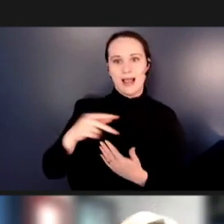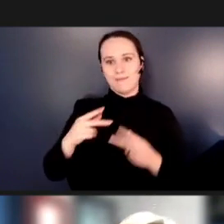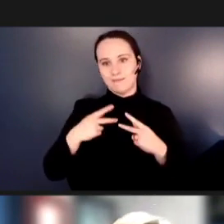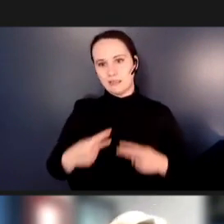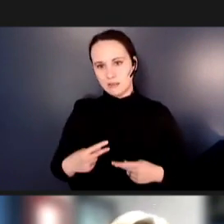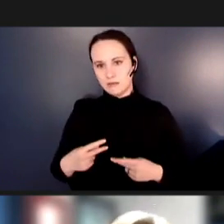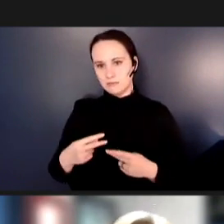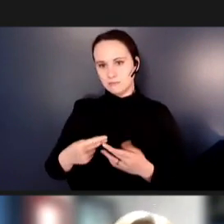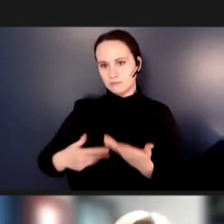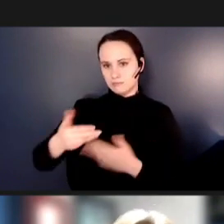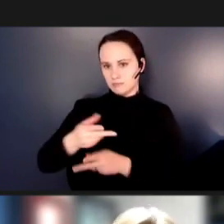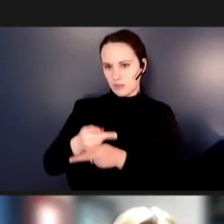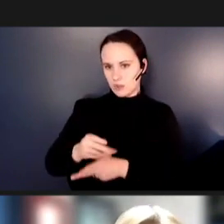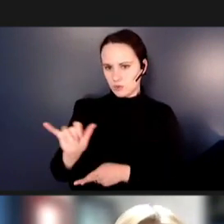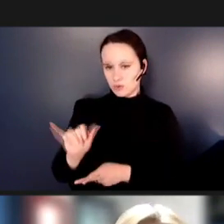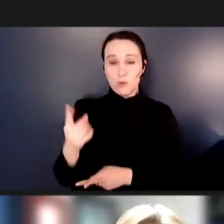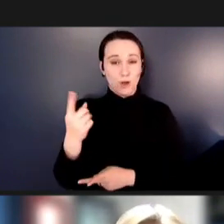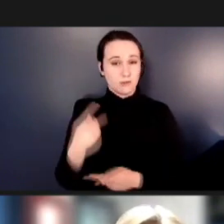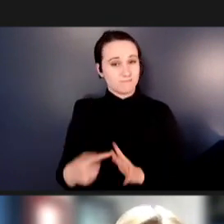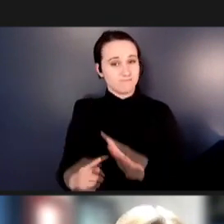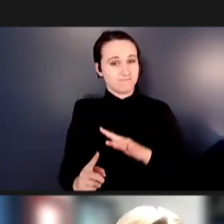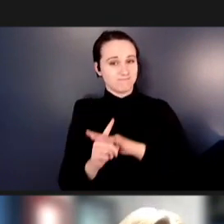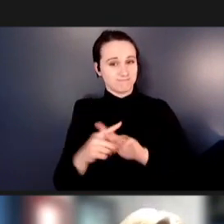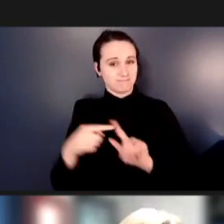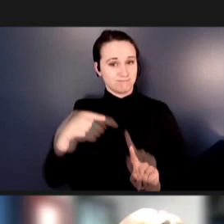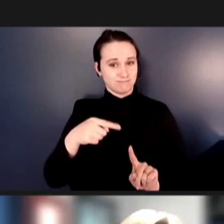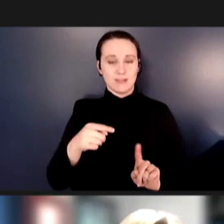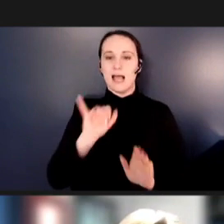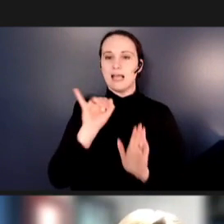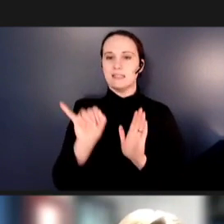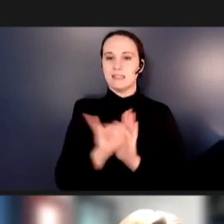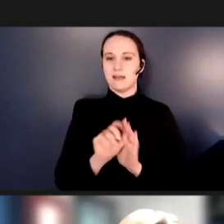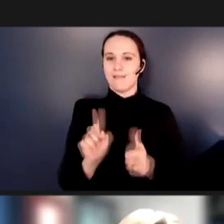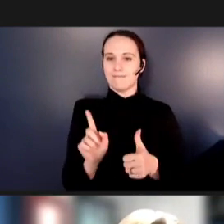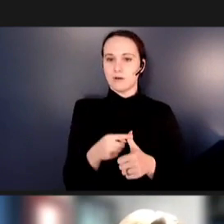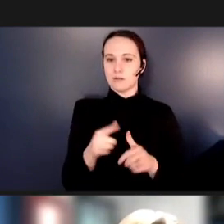wanted to bring up is identity first language. Now, many of you are likely familiar with this,